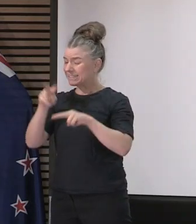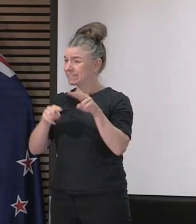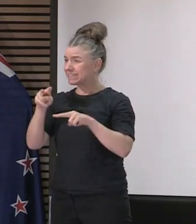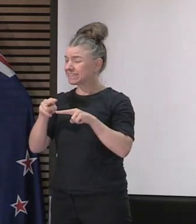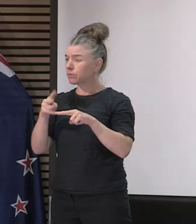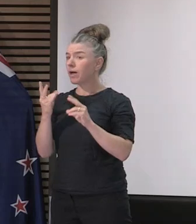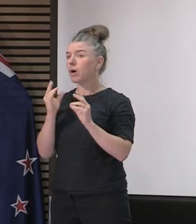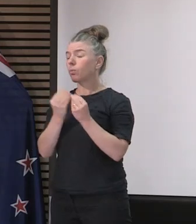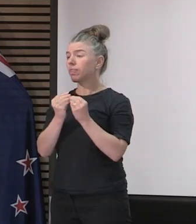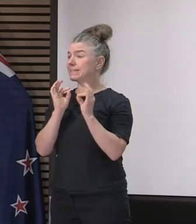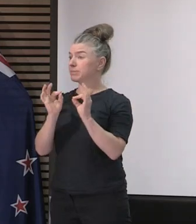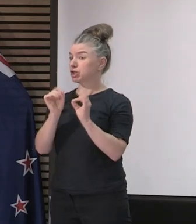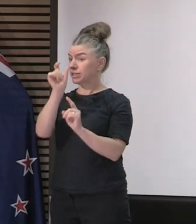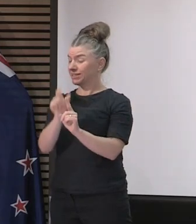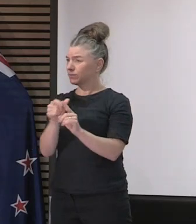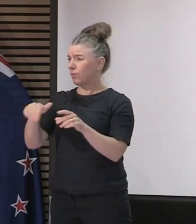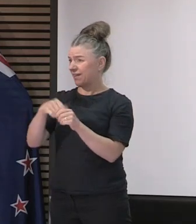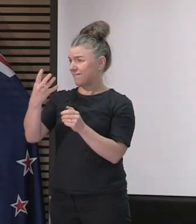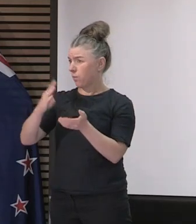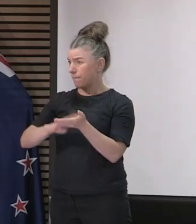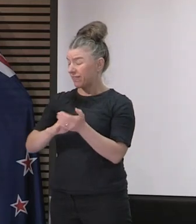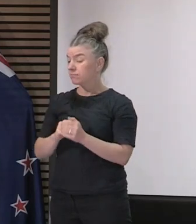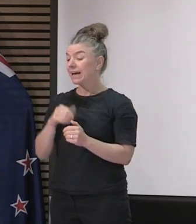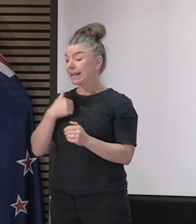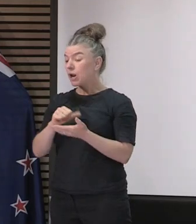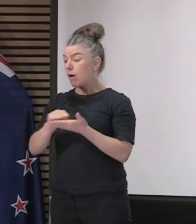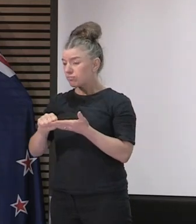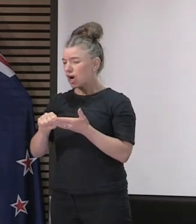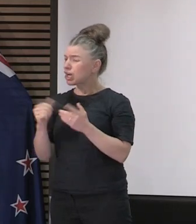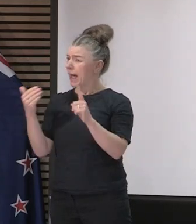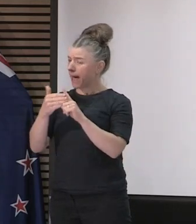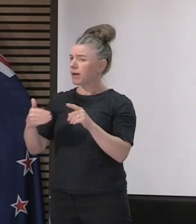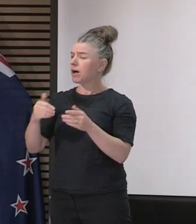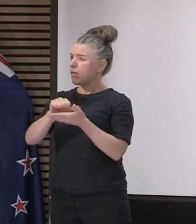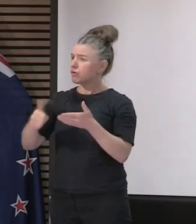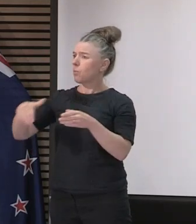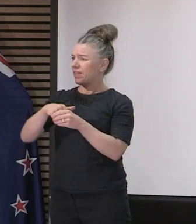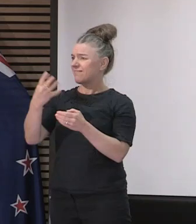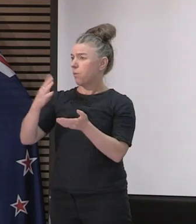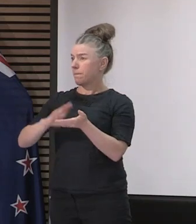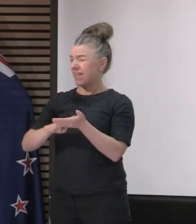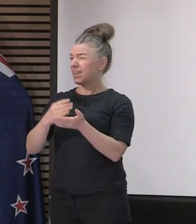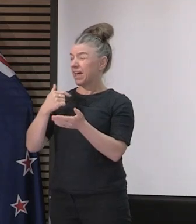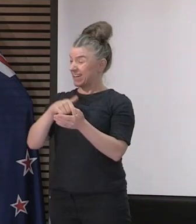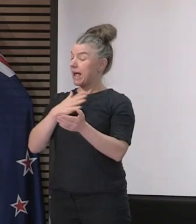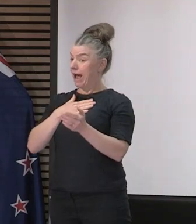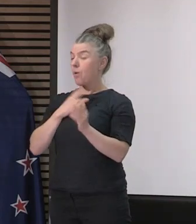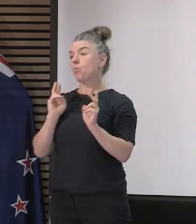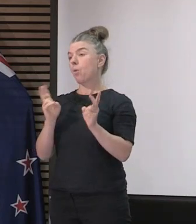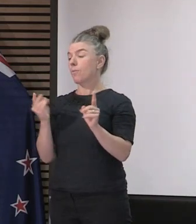environment is to provide people with the first specialist assessment within a four month period and then if